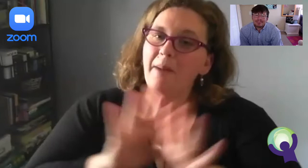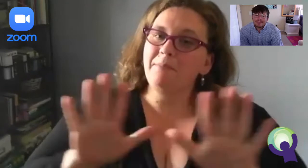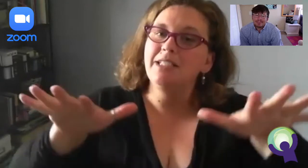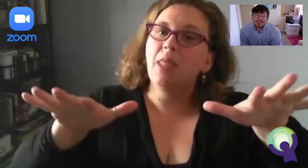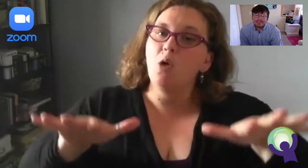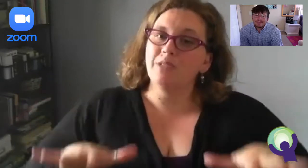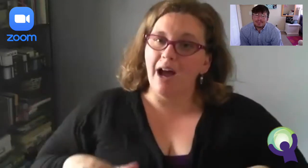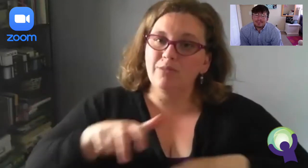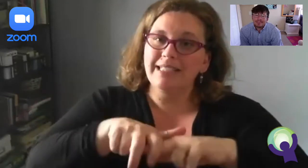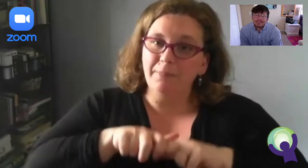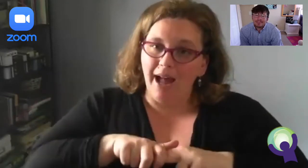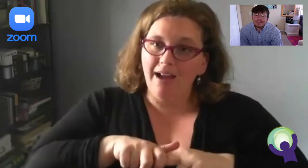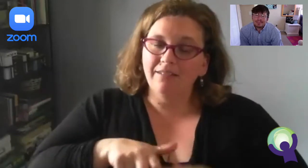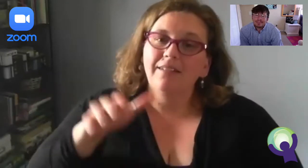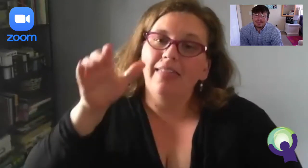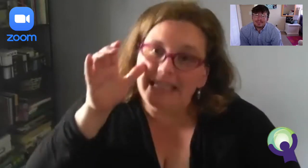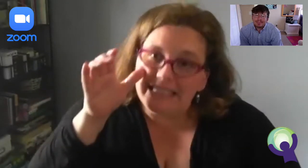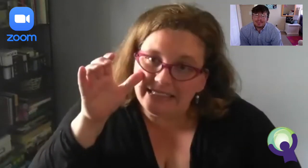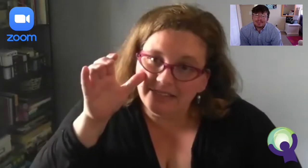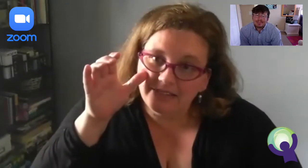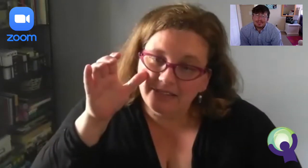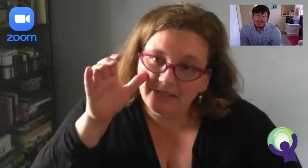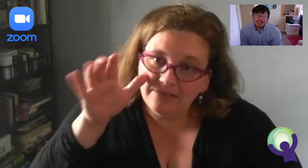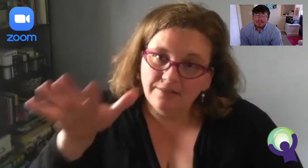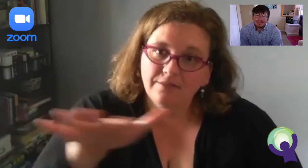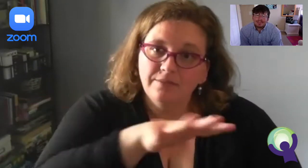have 50 different million things to say and I say, just sit down